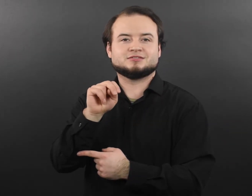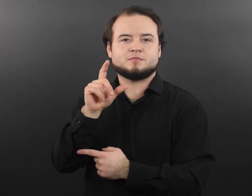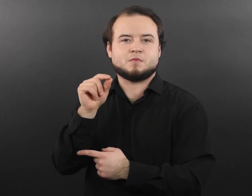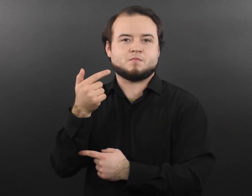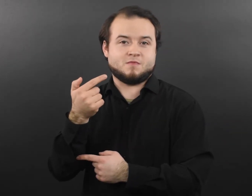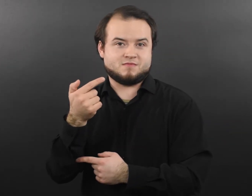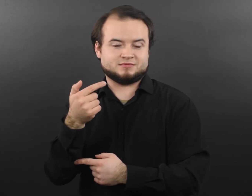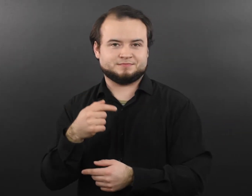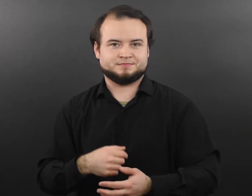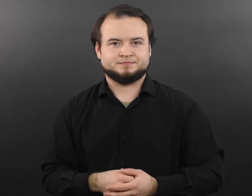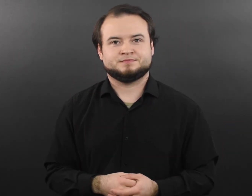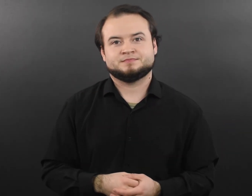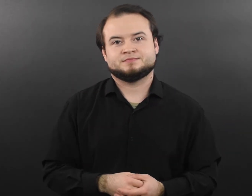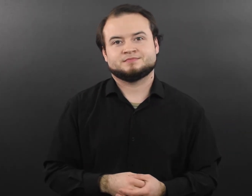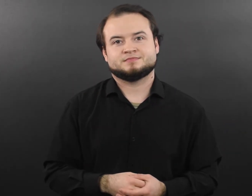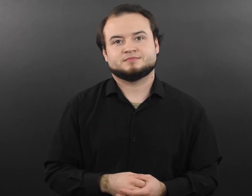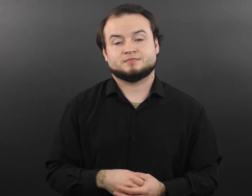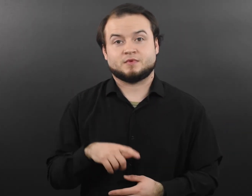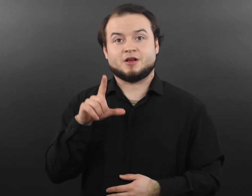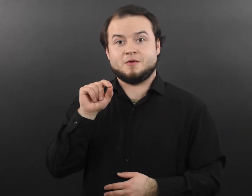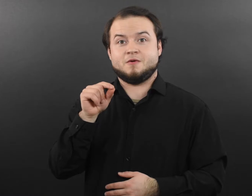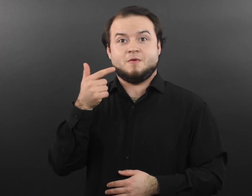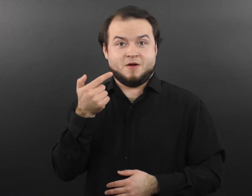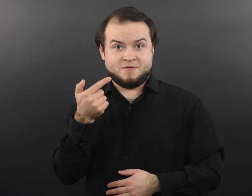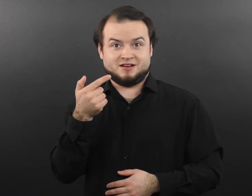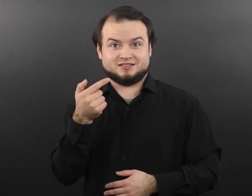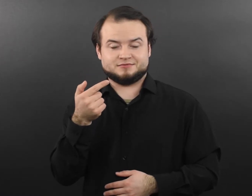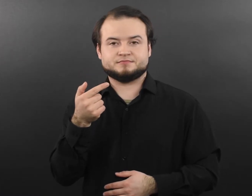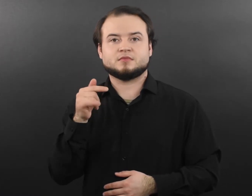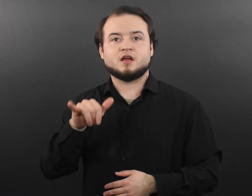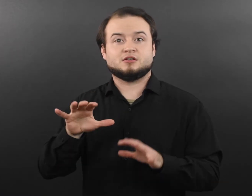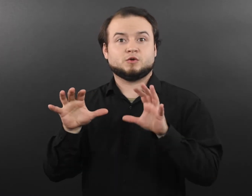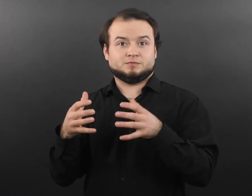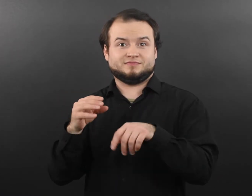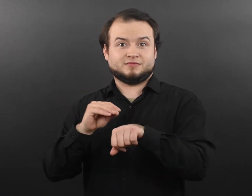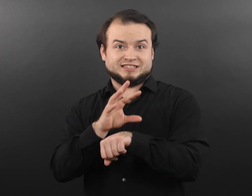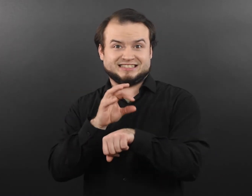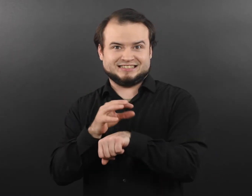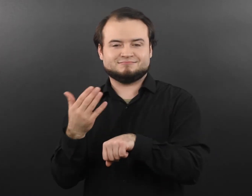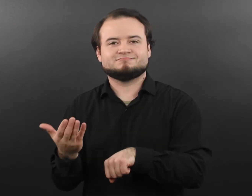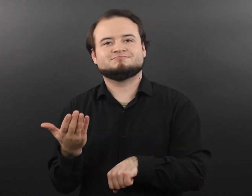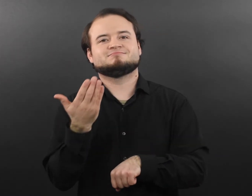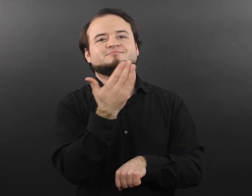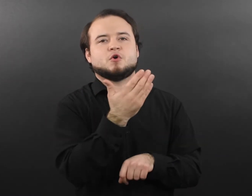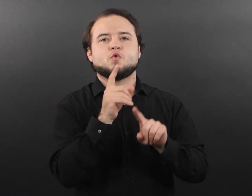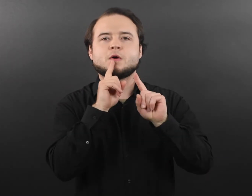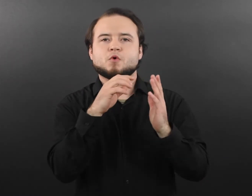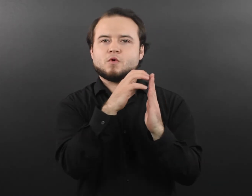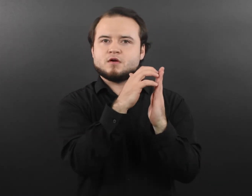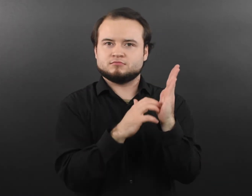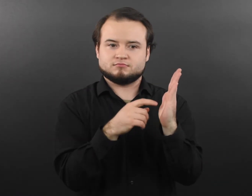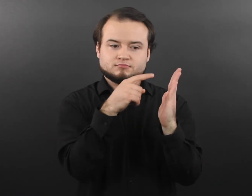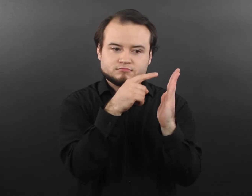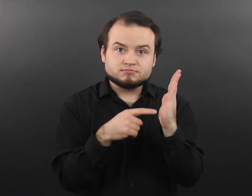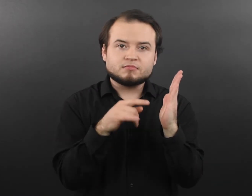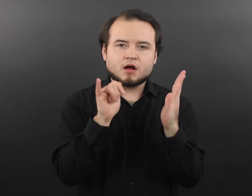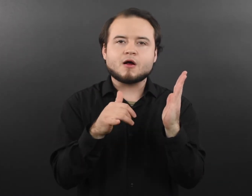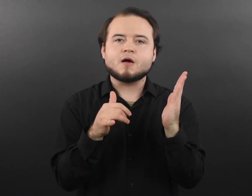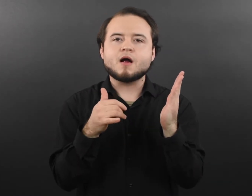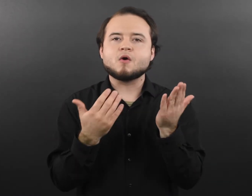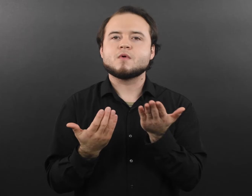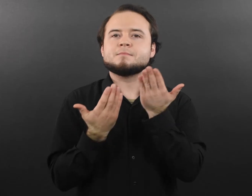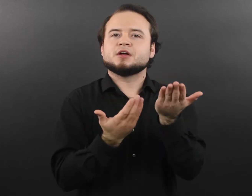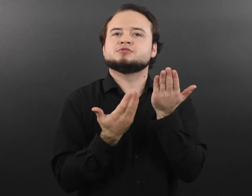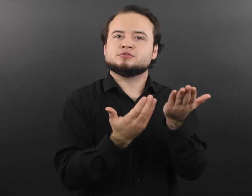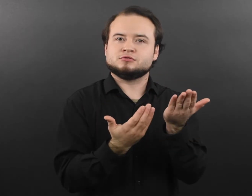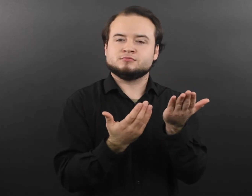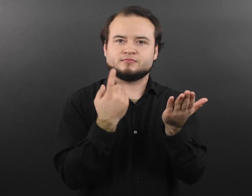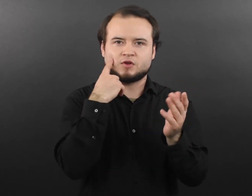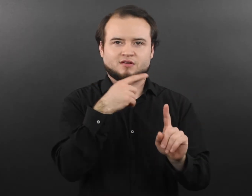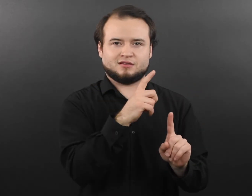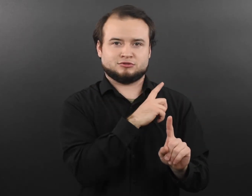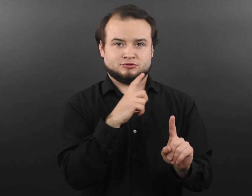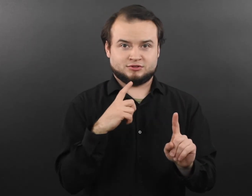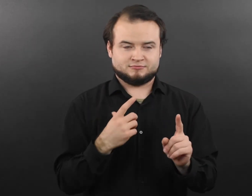January 2021. In 2021, the advisory group submitted a report with recommendations to the